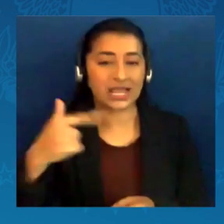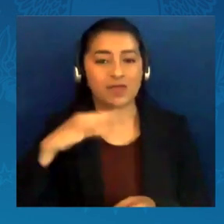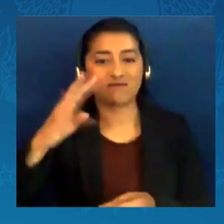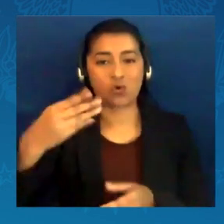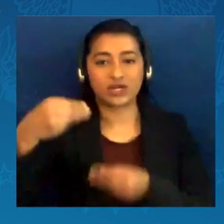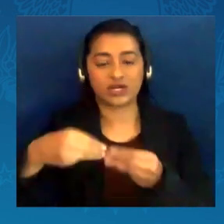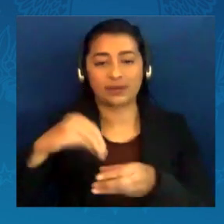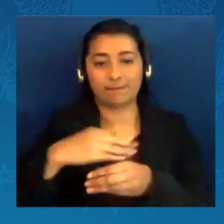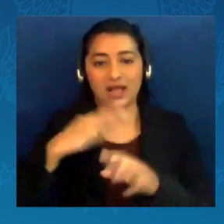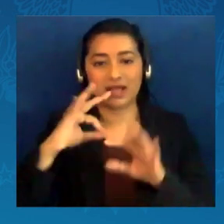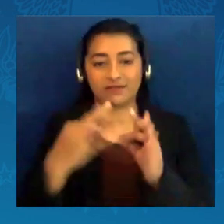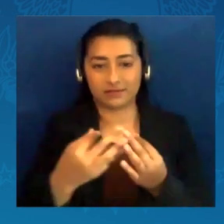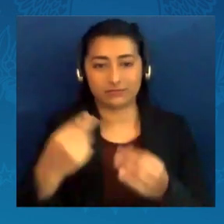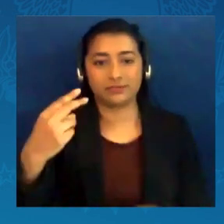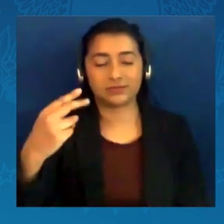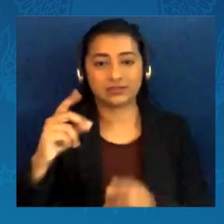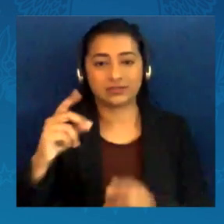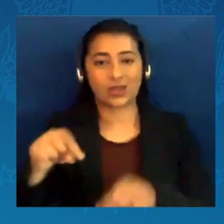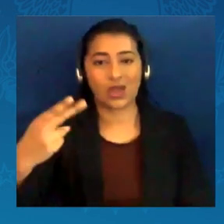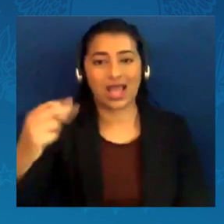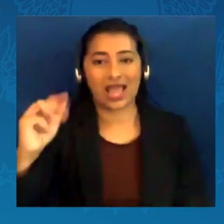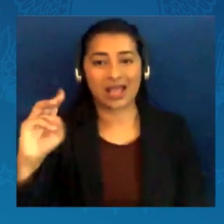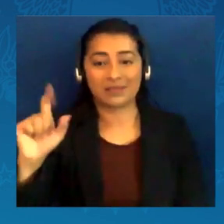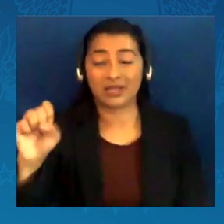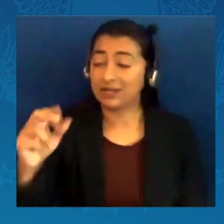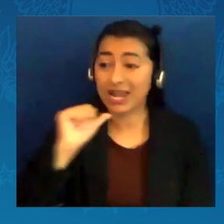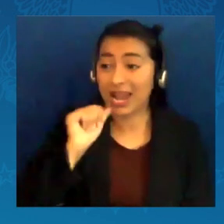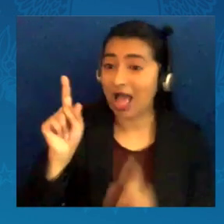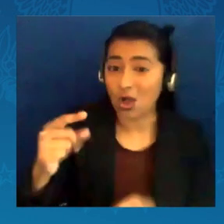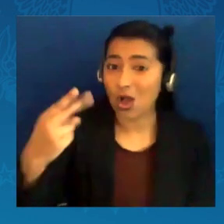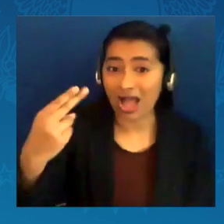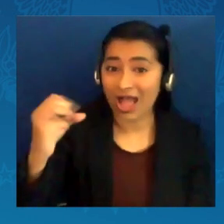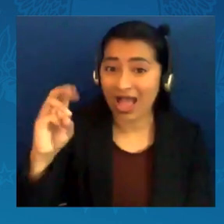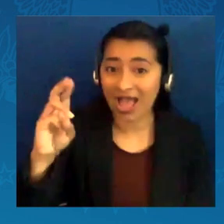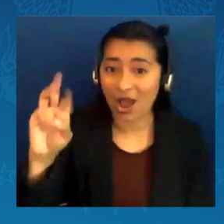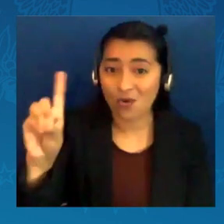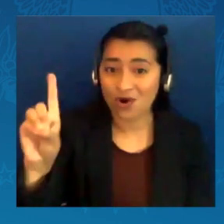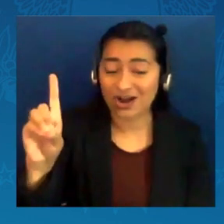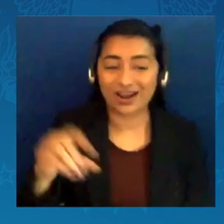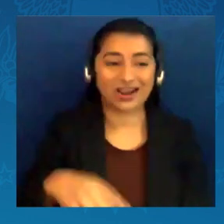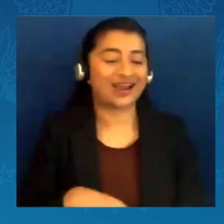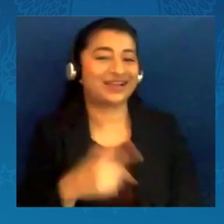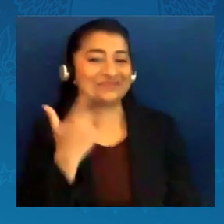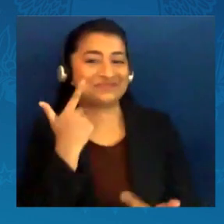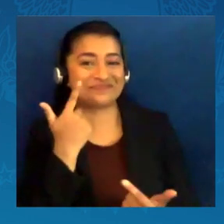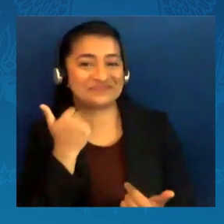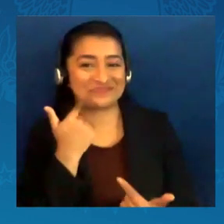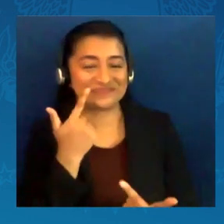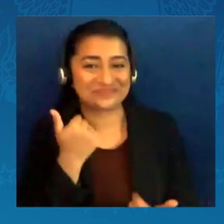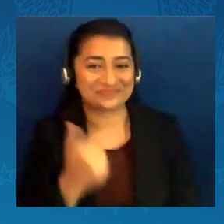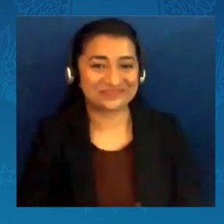The Vice President: To not go to Howard